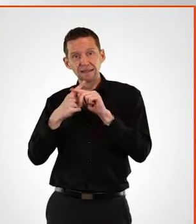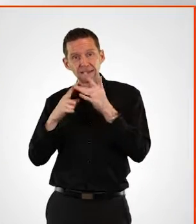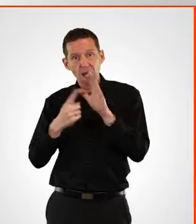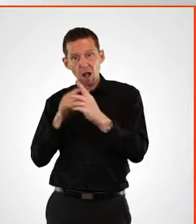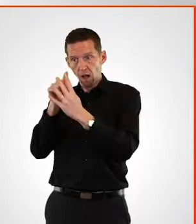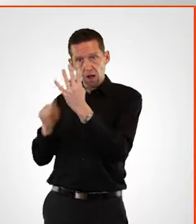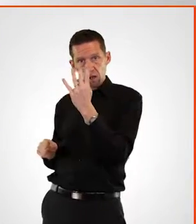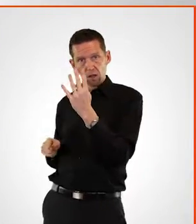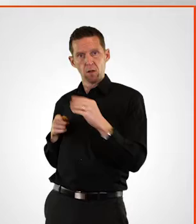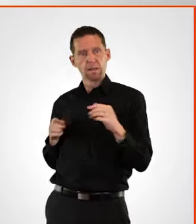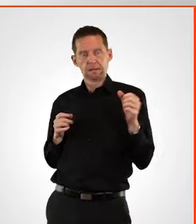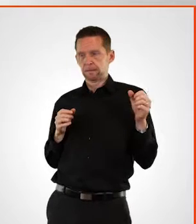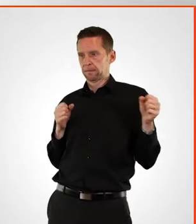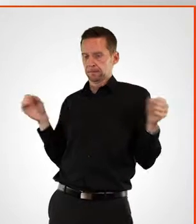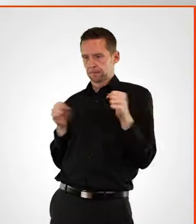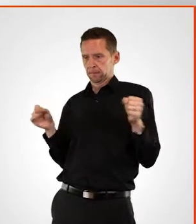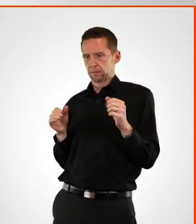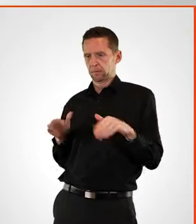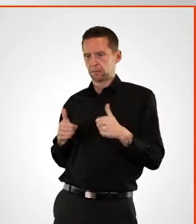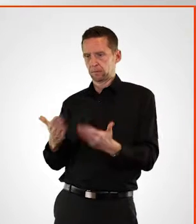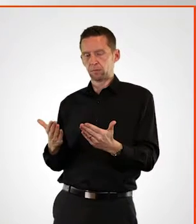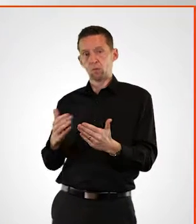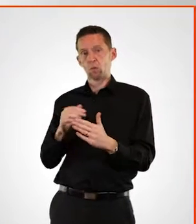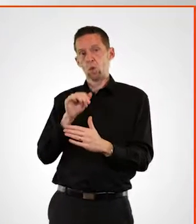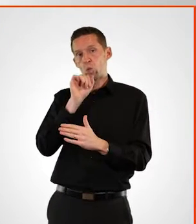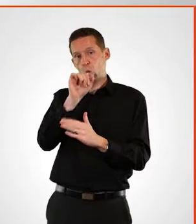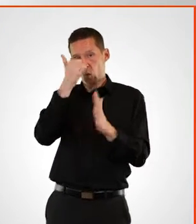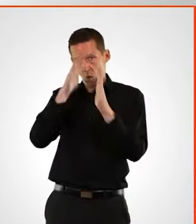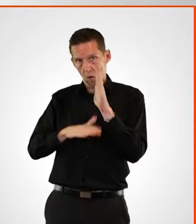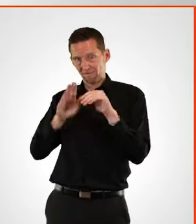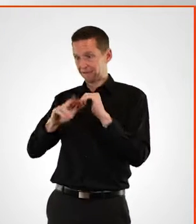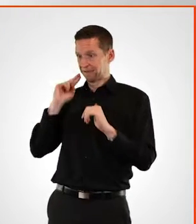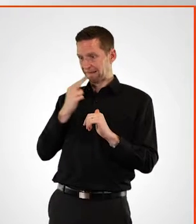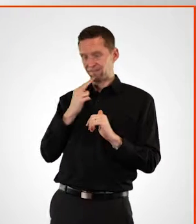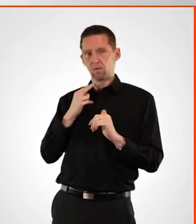and we just have to bring all of those resources together and use your expertise in deafness